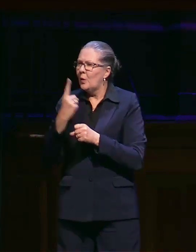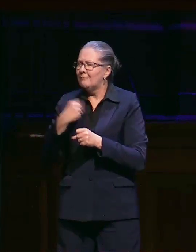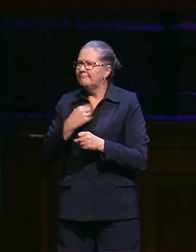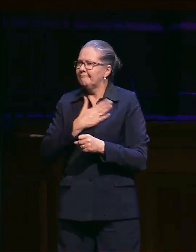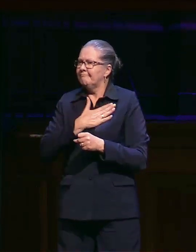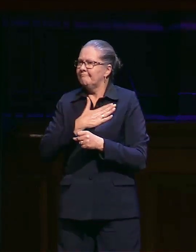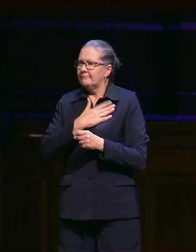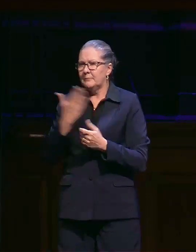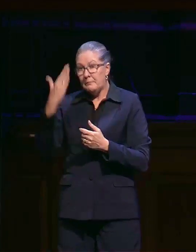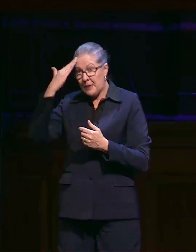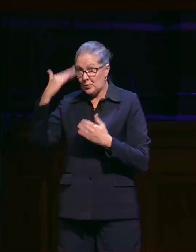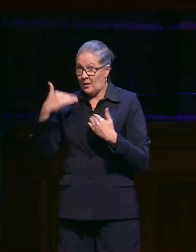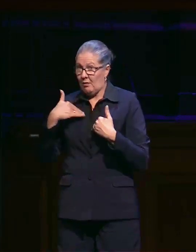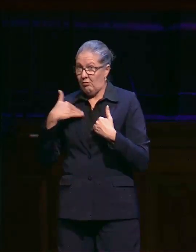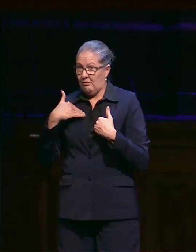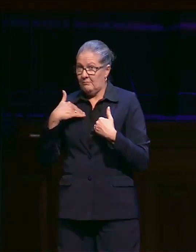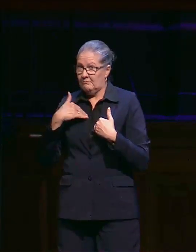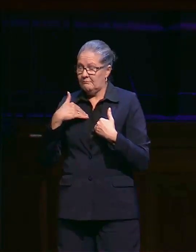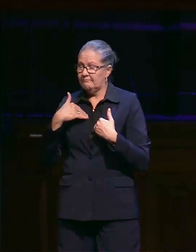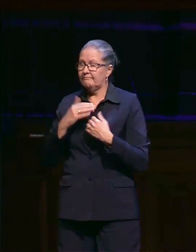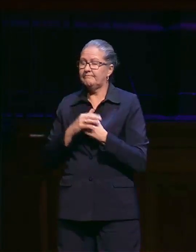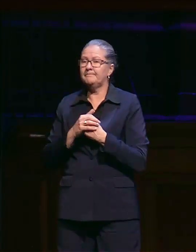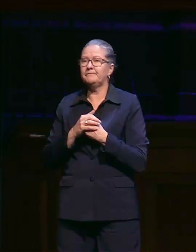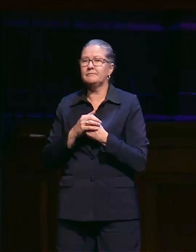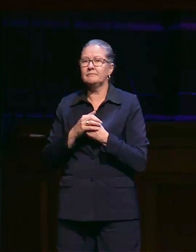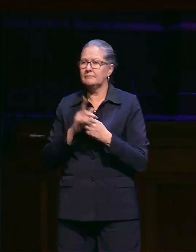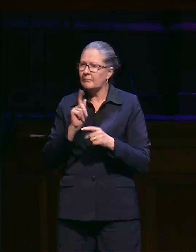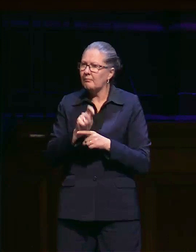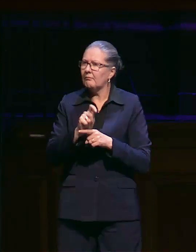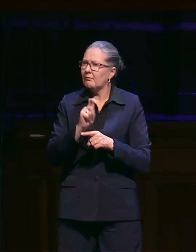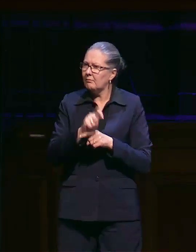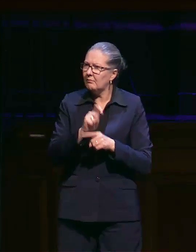mental health New Zealand's neglected mental health and addiction services are